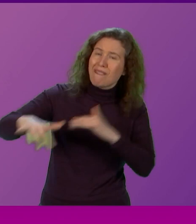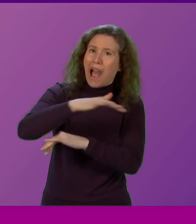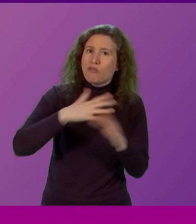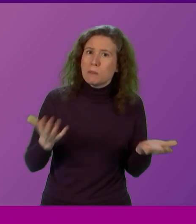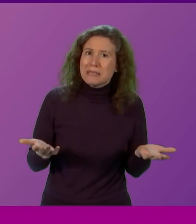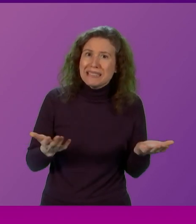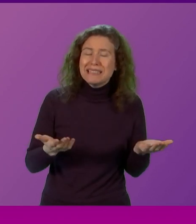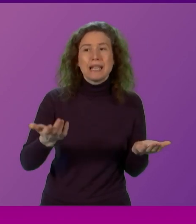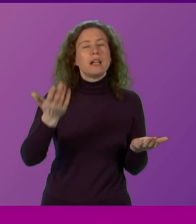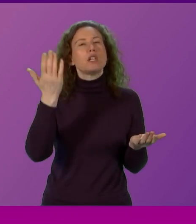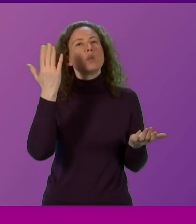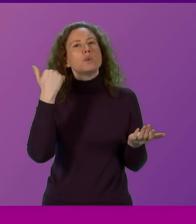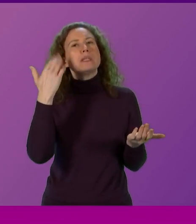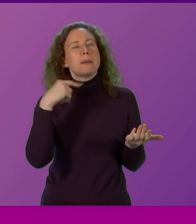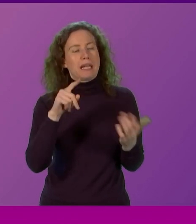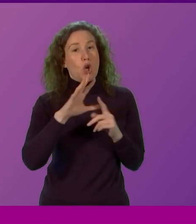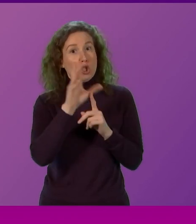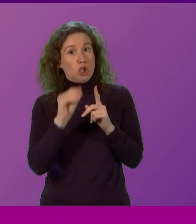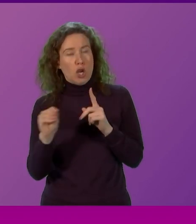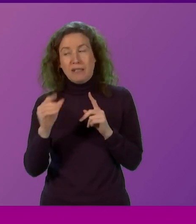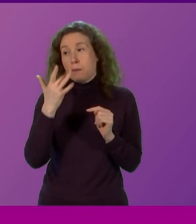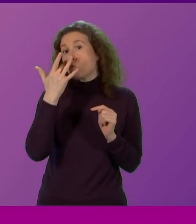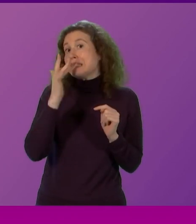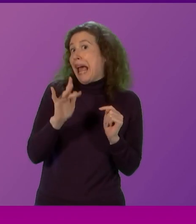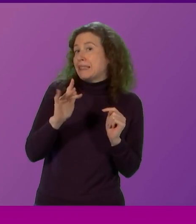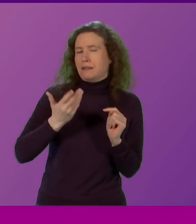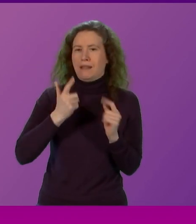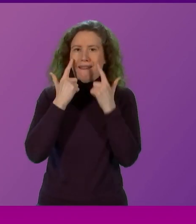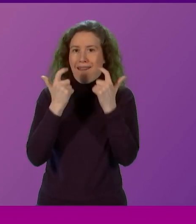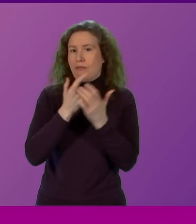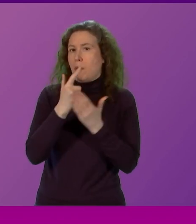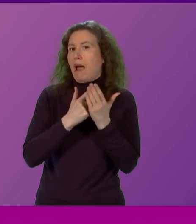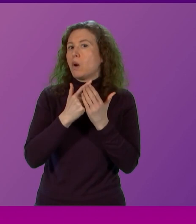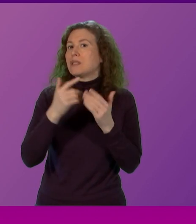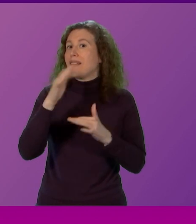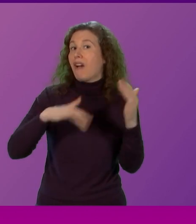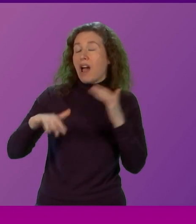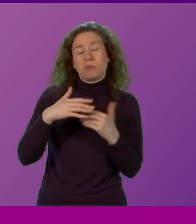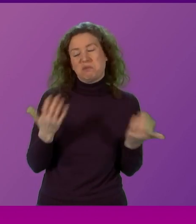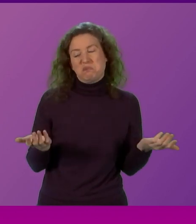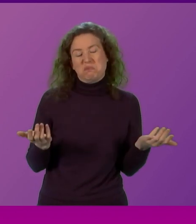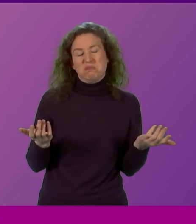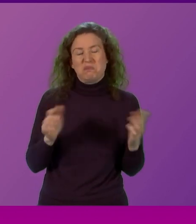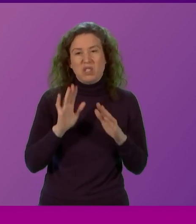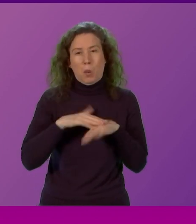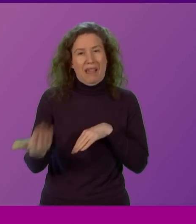It used to be the case that the Conservatives pretended to care about the environment— Briefly, please. but it seems that those days are long gone.